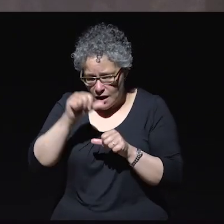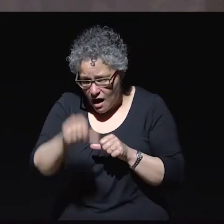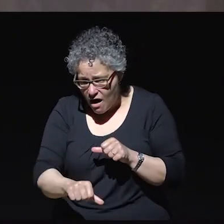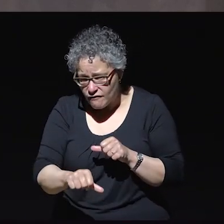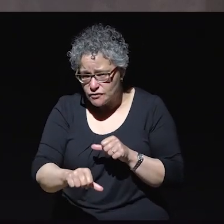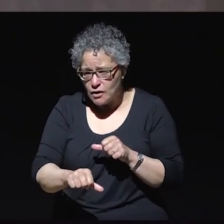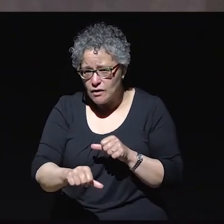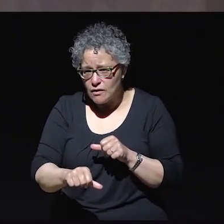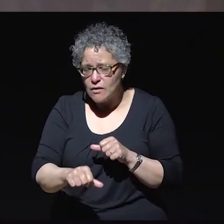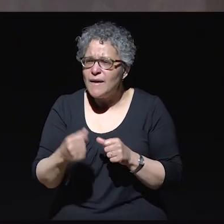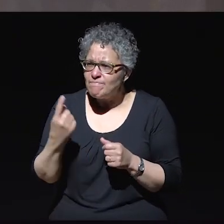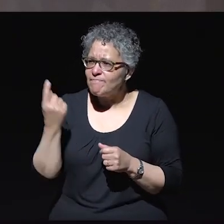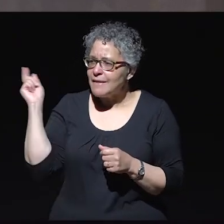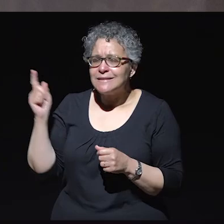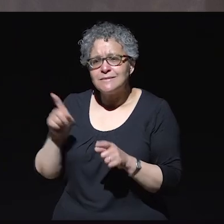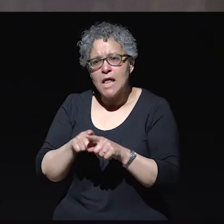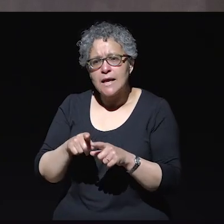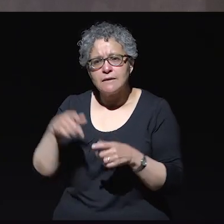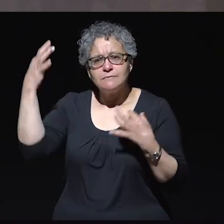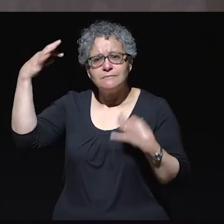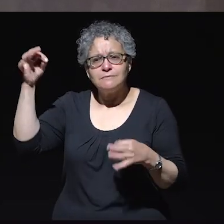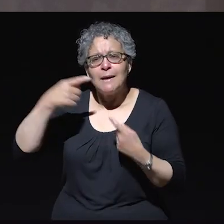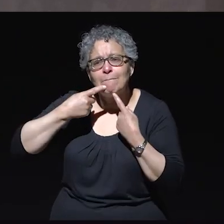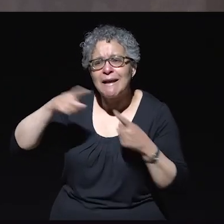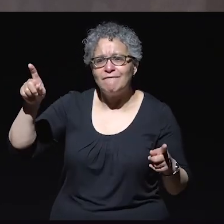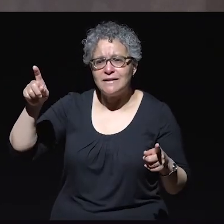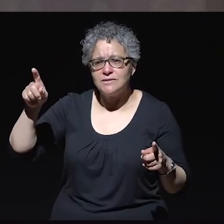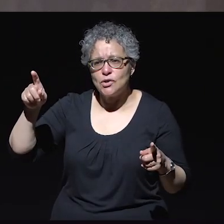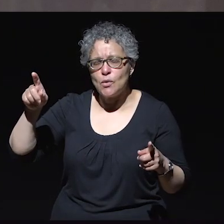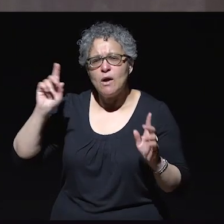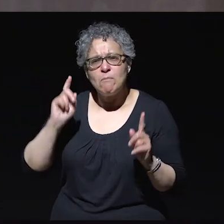there's absolutely no doubt about that. But I think rather than slipping down the route of pastiche,